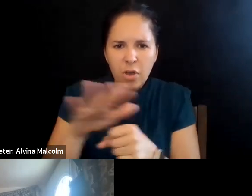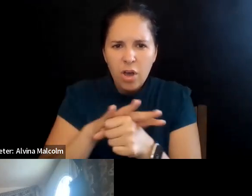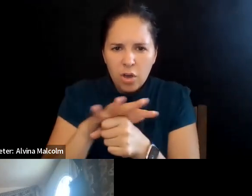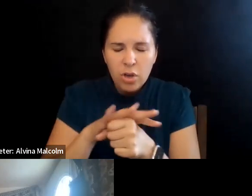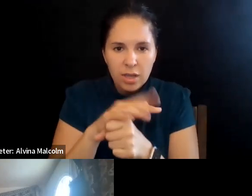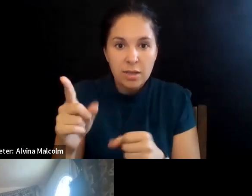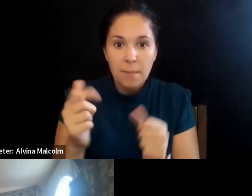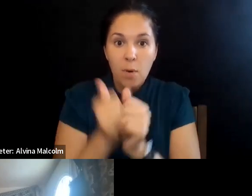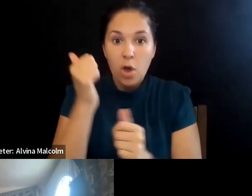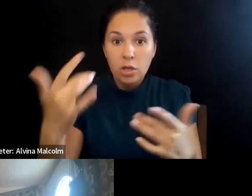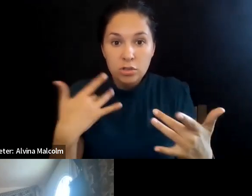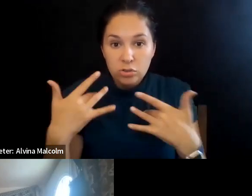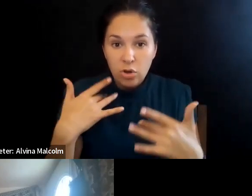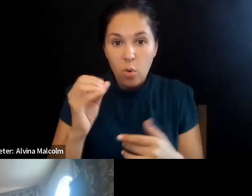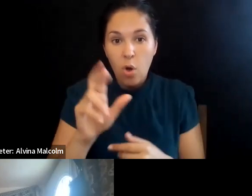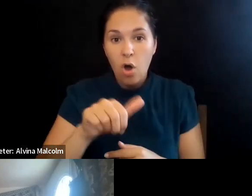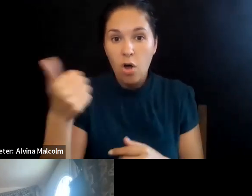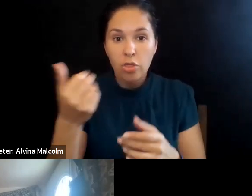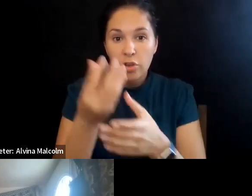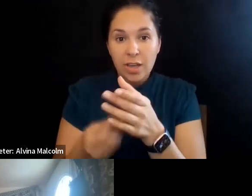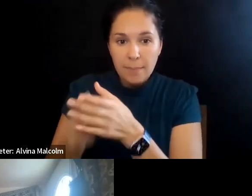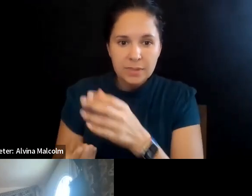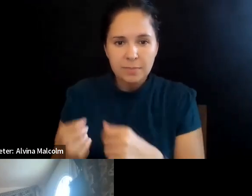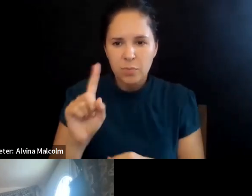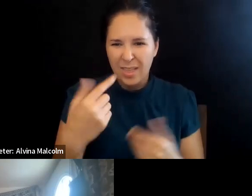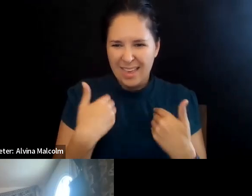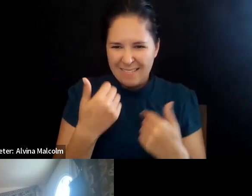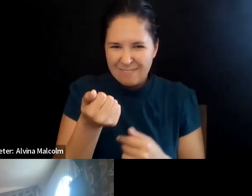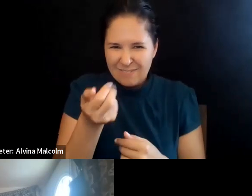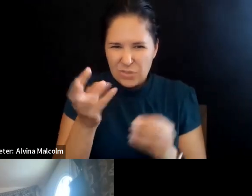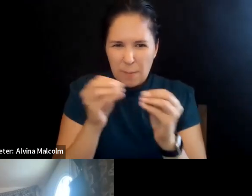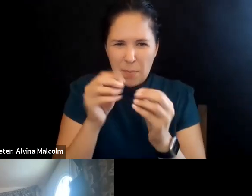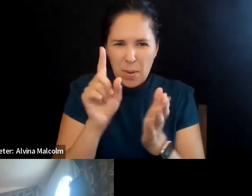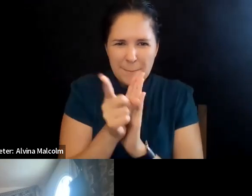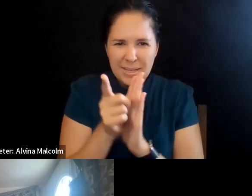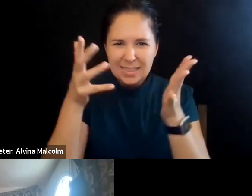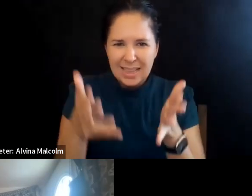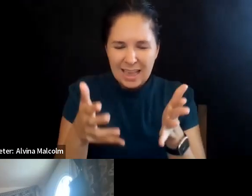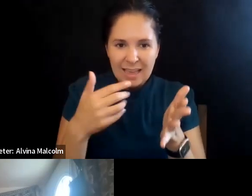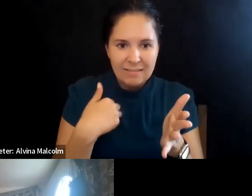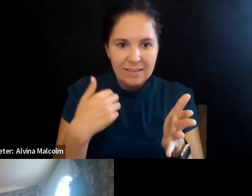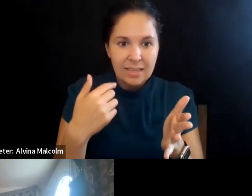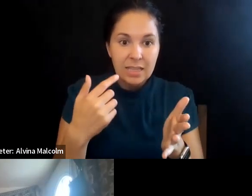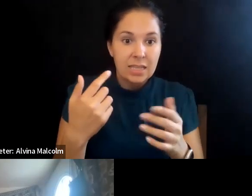consumers, introducing the concept of preparedness in peer support groups and